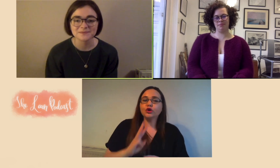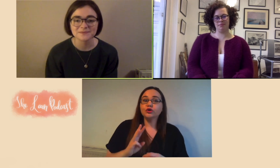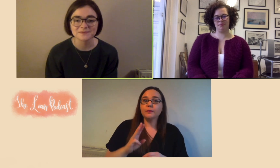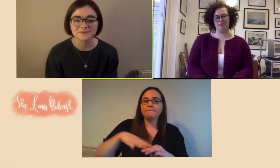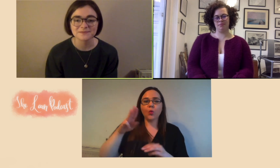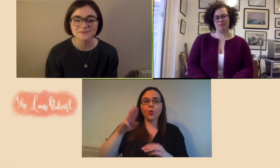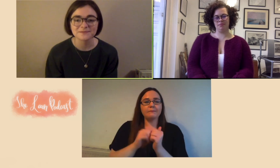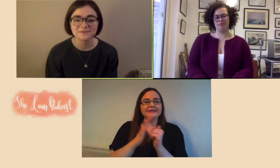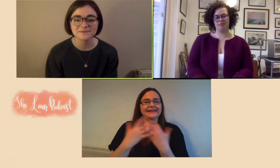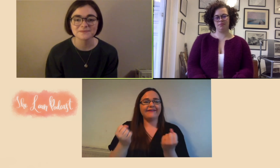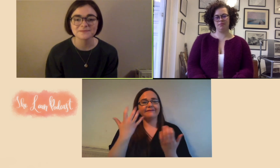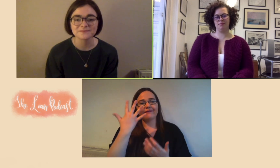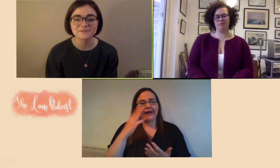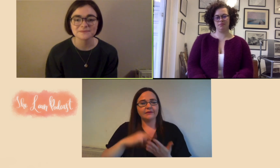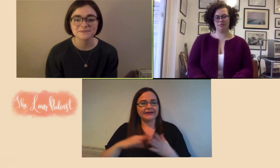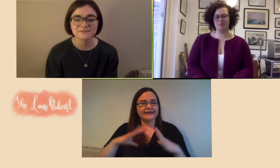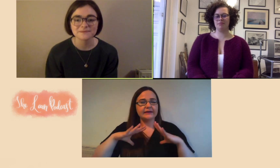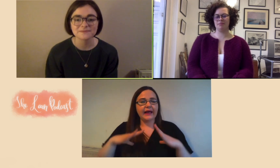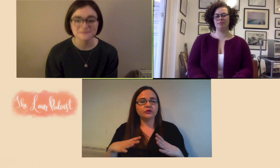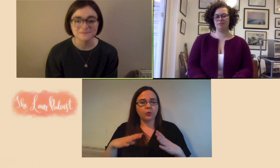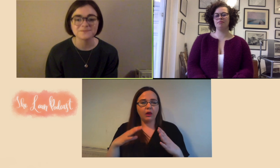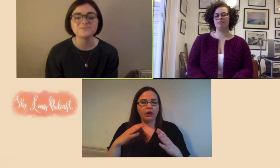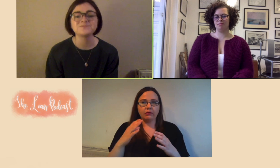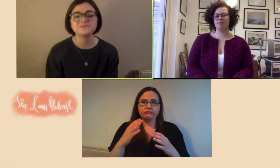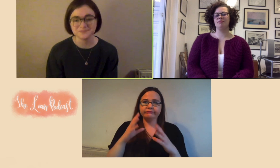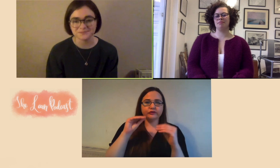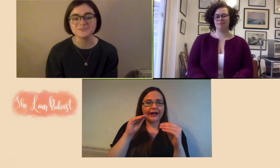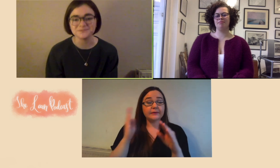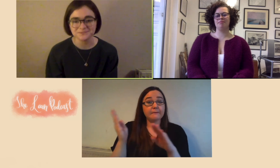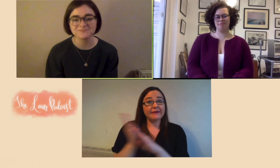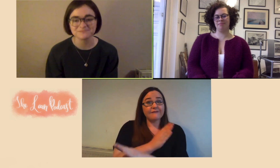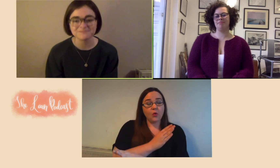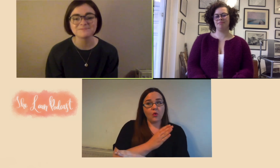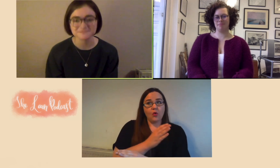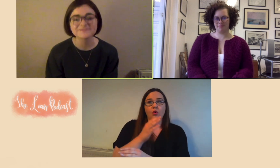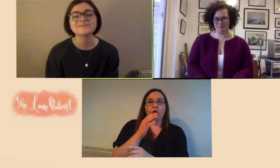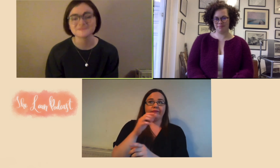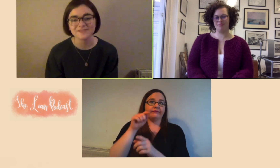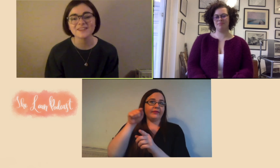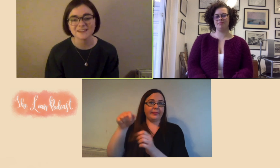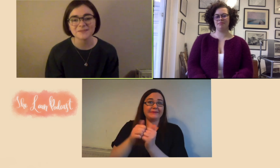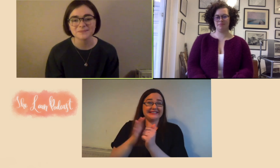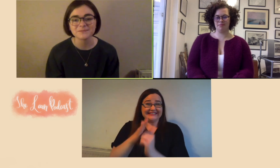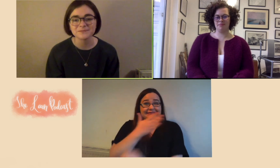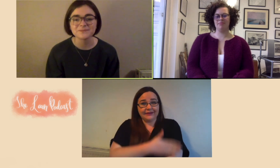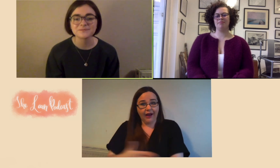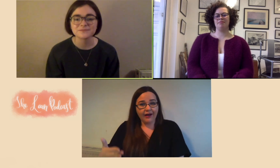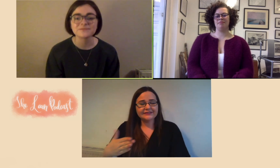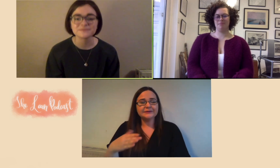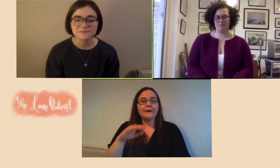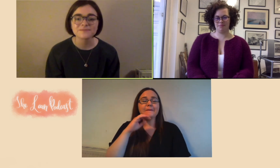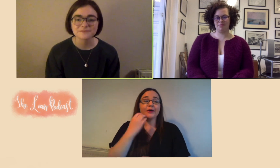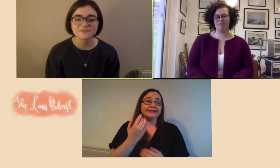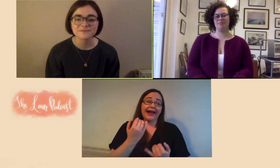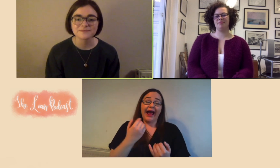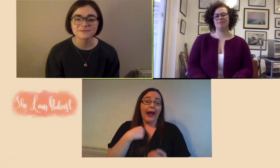So I suppose I wish more people would settle that kind of casual five minutes chats before the meeting actually starts.